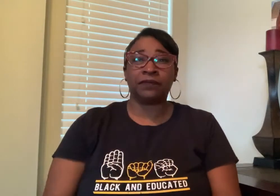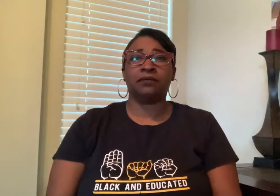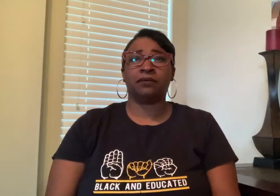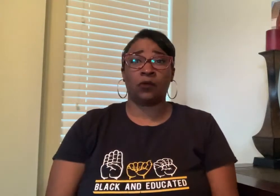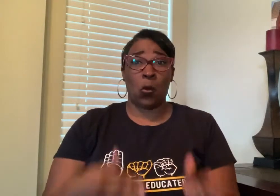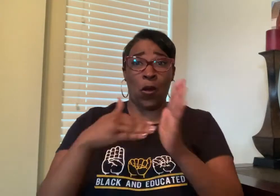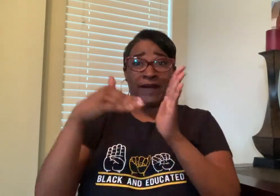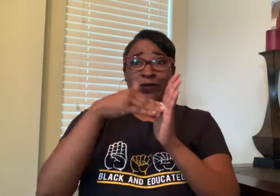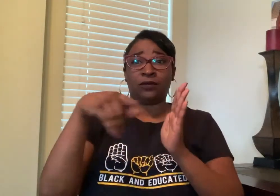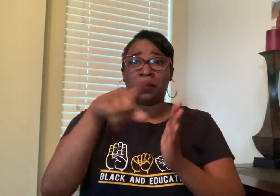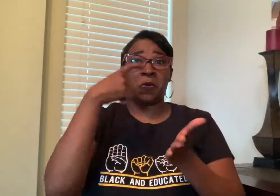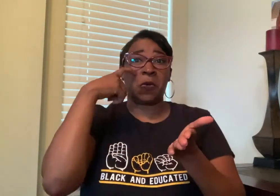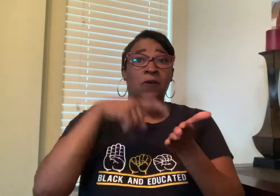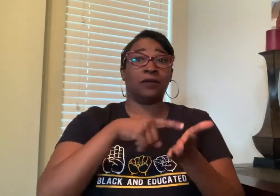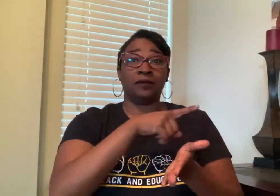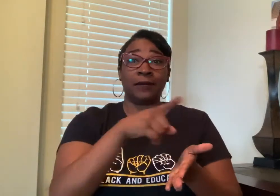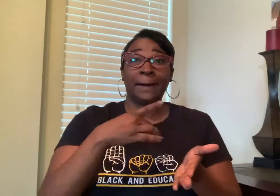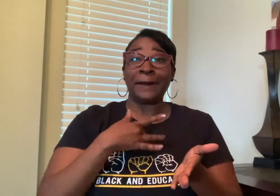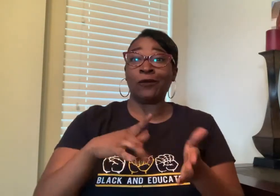stories about racism.